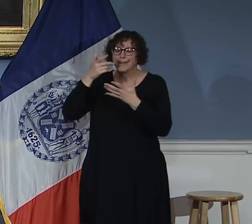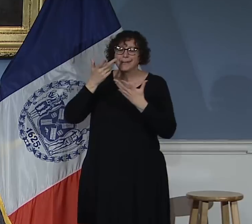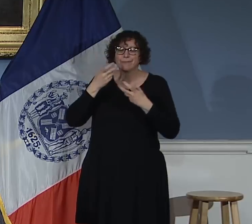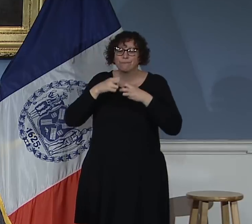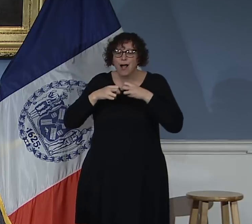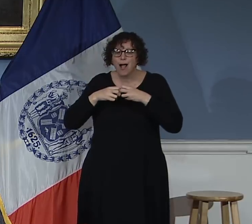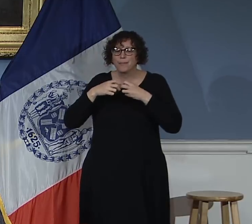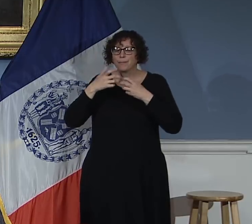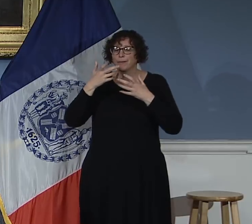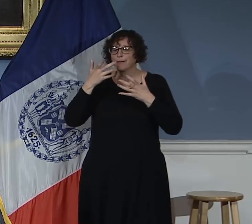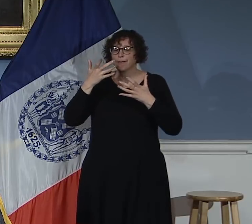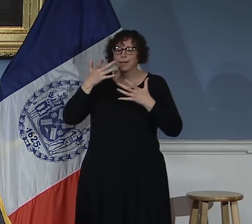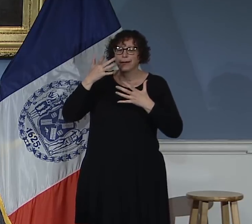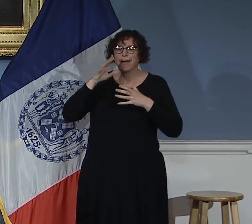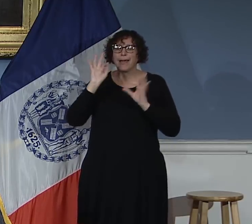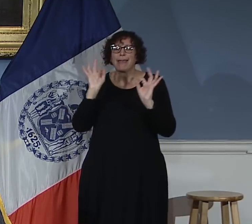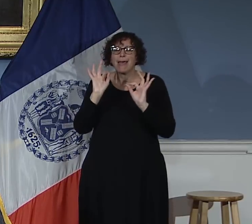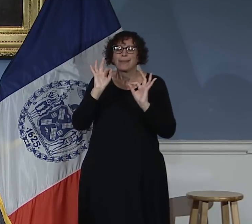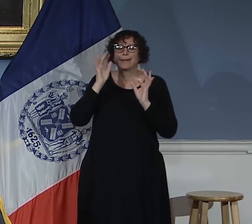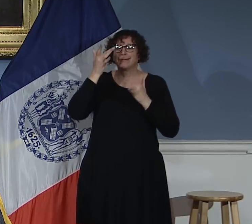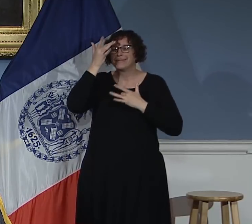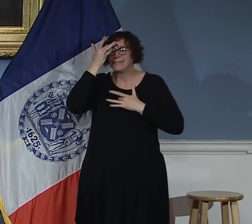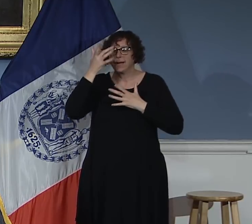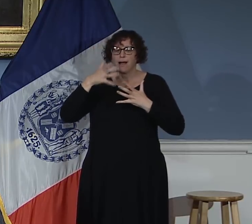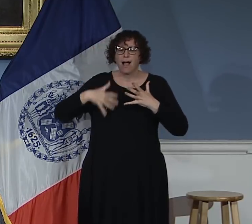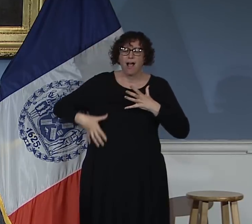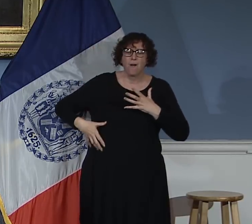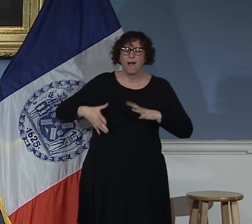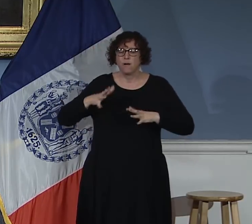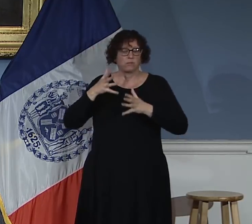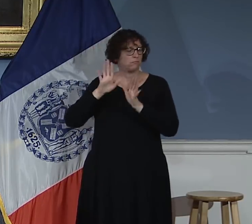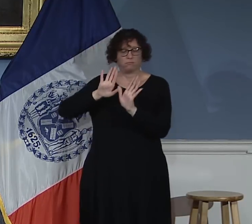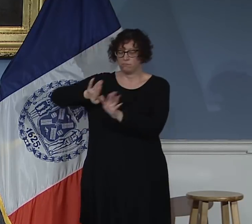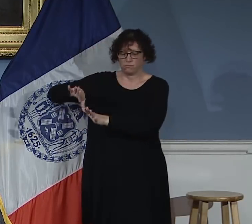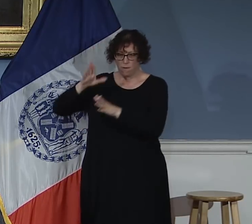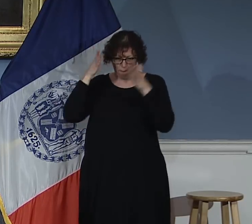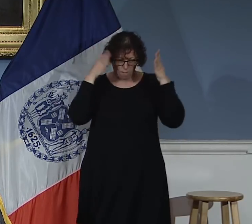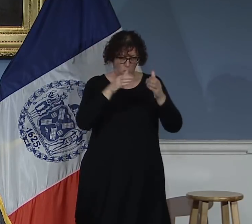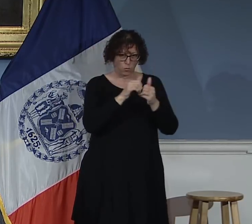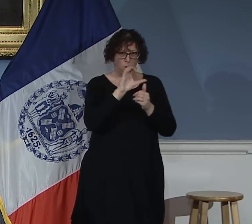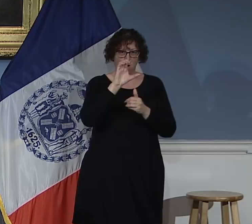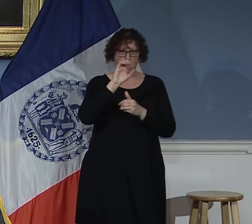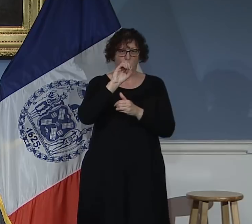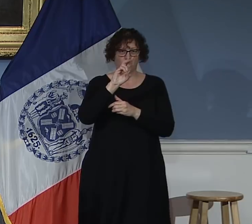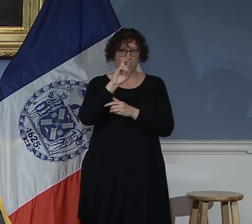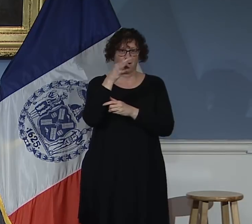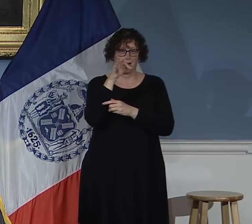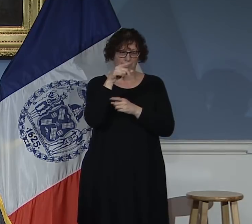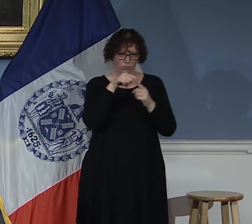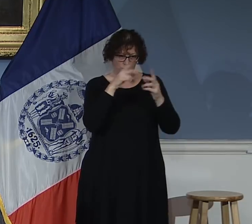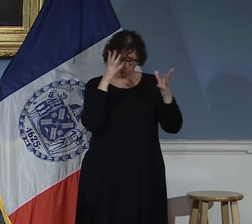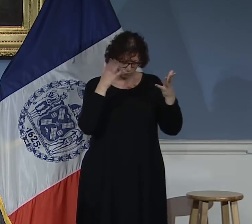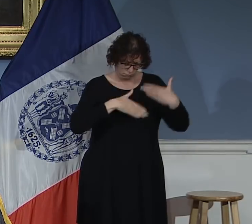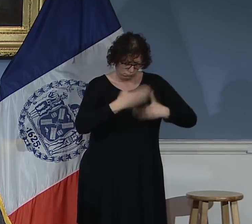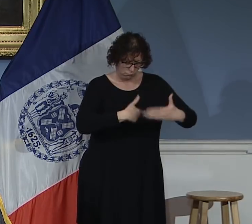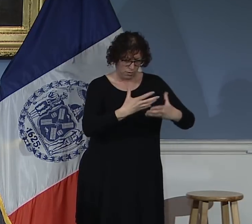A HOSPITAL WHERE HE SAW IN A PLACE WHERE THERE HAD BEEN A NUMBER OF CASES, BUT HE SAW THE OBIOVUS POSITIVE IMPACT OF GETTING